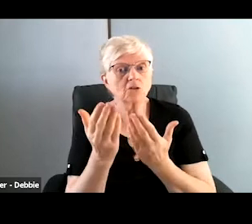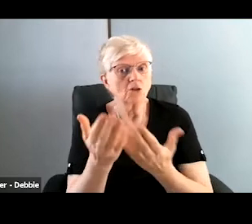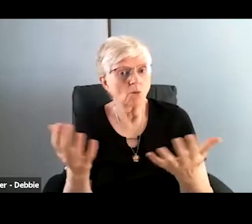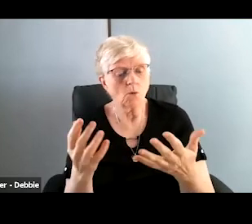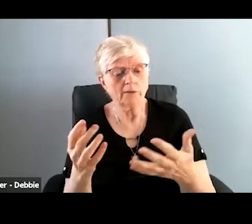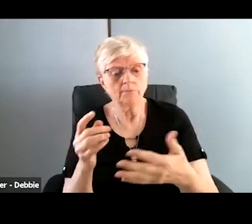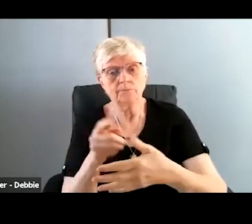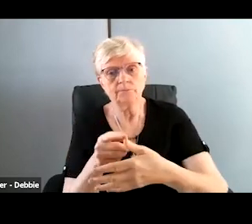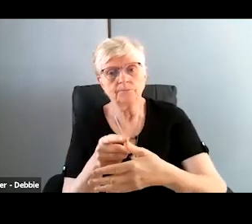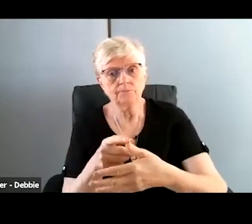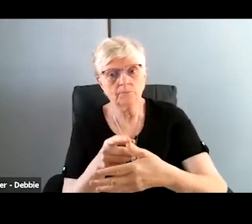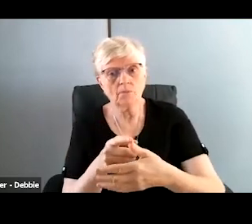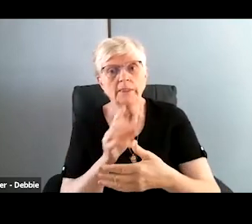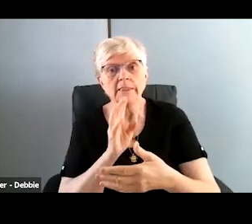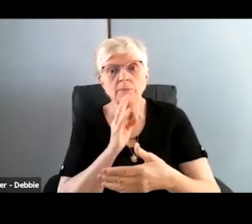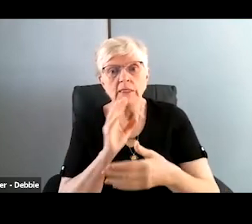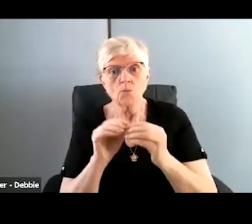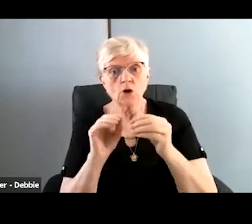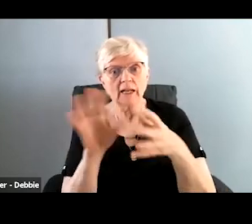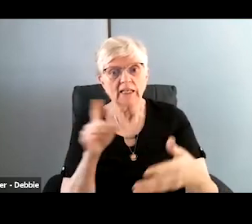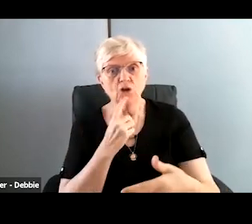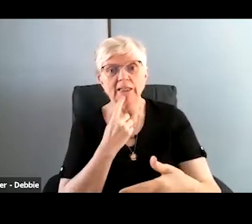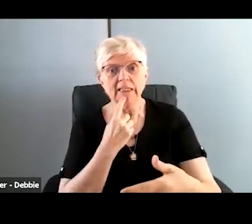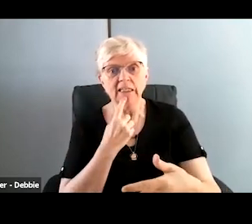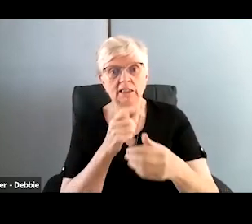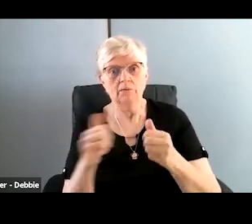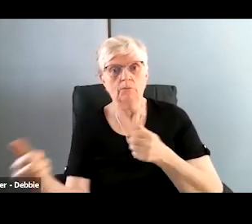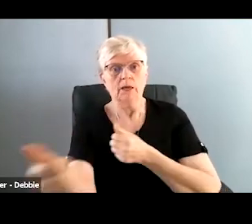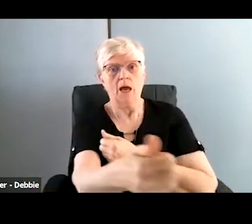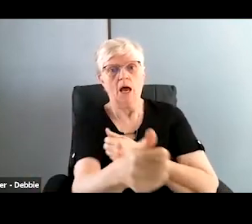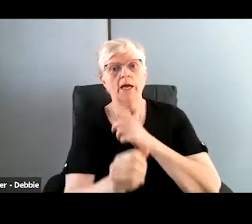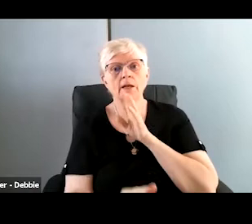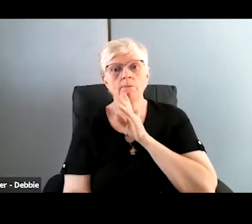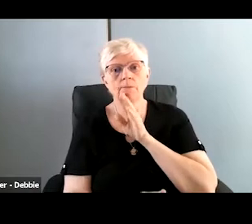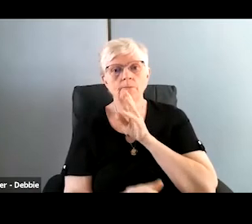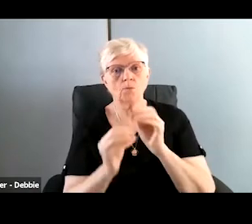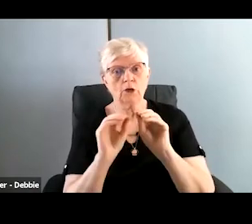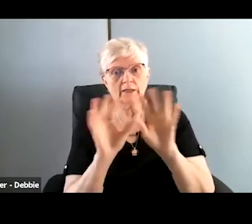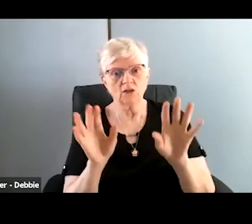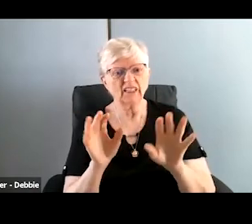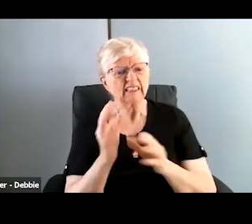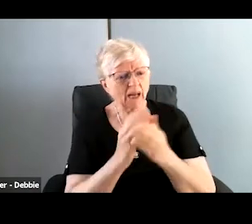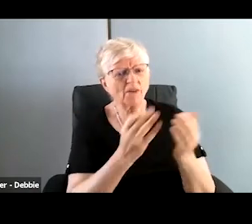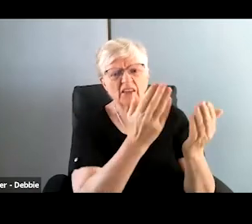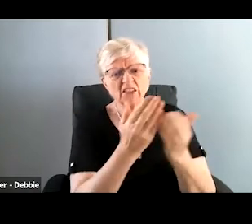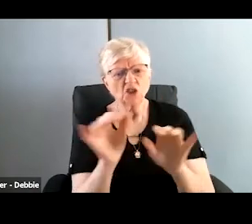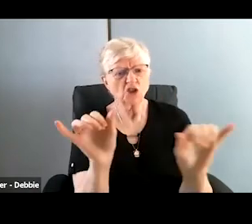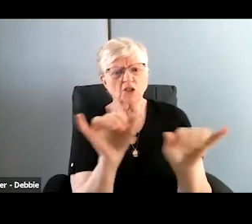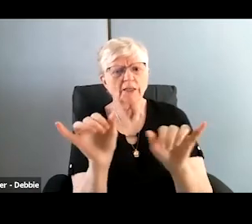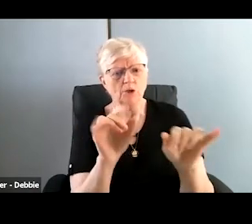WERE IF OTHERS COULD SPEAK THE SUGGESTIONS WERE IF OTHERS COULD SPEAK MORE CLEARLY, MORE CLEARLY, SOME OF THESE SUGGESTIONS ARE SIMILAR SOME OF THESE SUGGESTIONS ARE SIMILAR TO THE FACE MASK SUGGESTIONS.